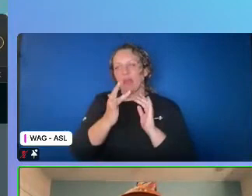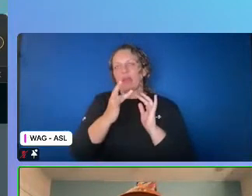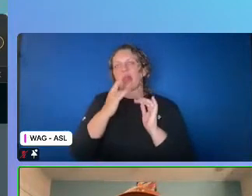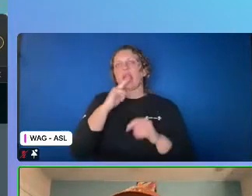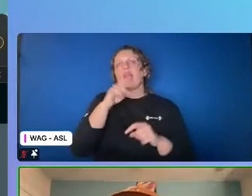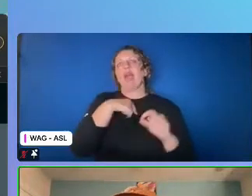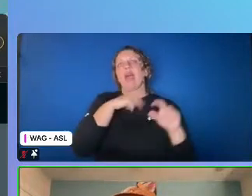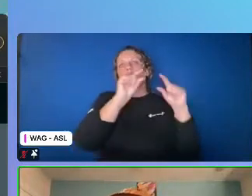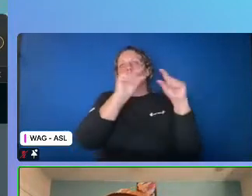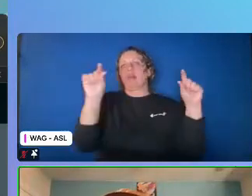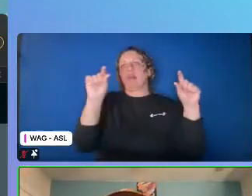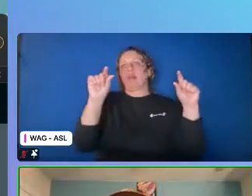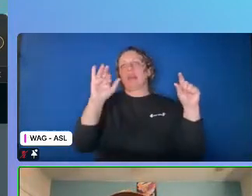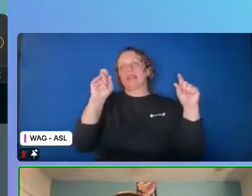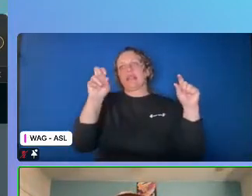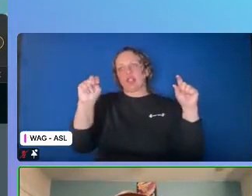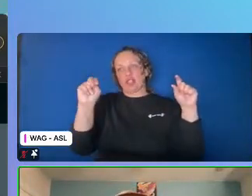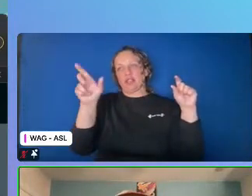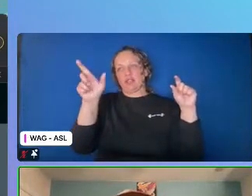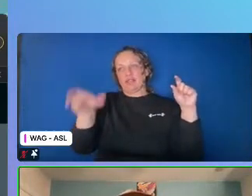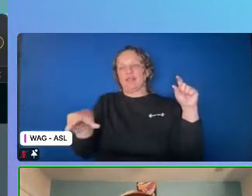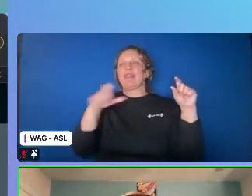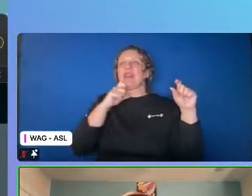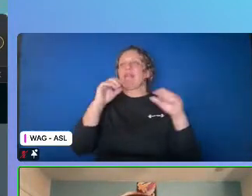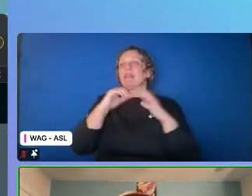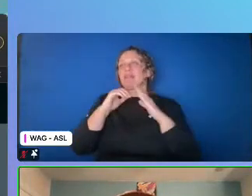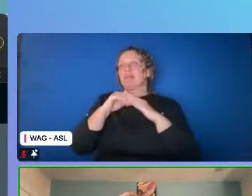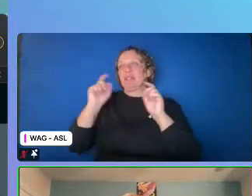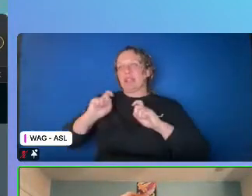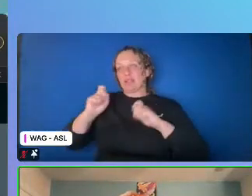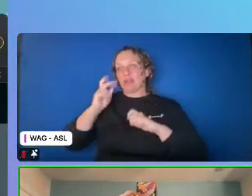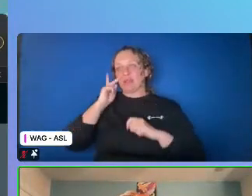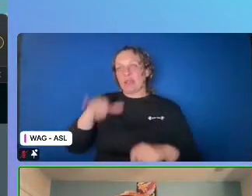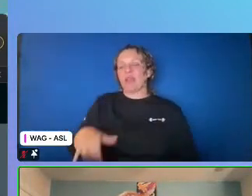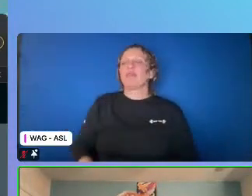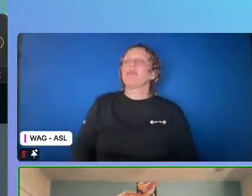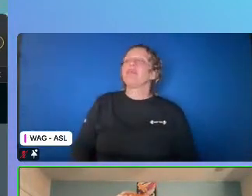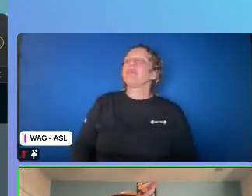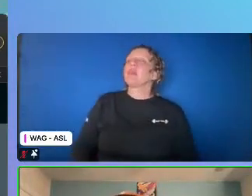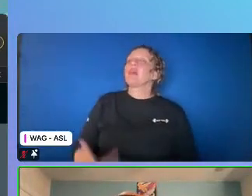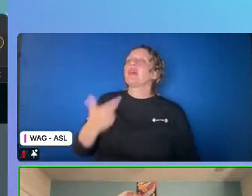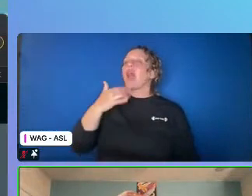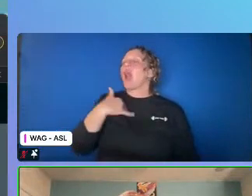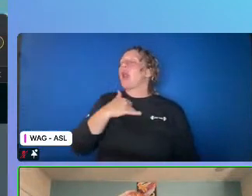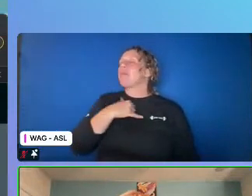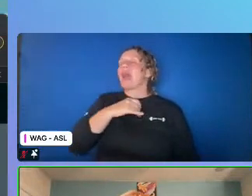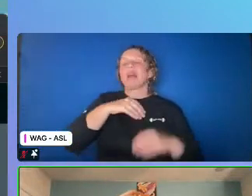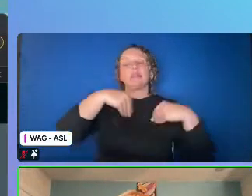and that's where we're going to be doing a lot of our accessibility testing. Now I don't want this to come off as a sales pitch at all, but you know, disclaimer,